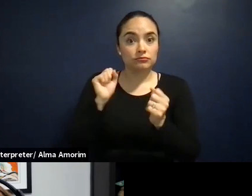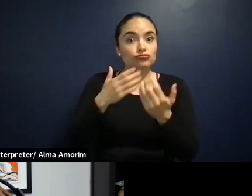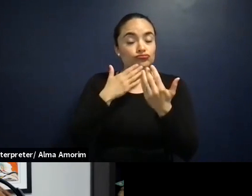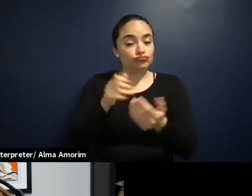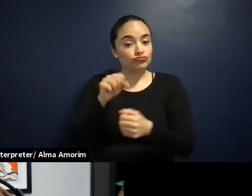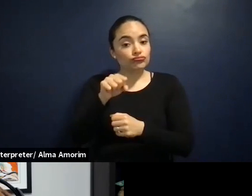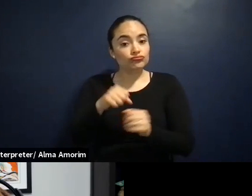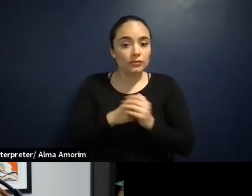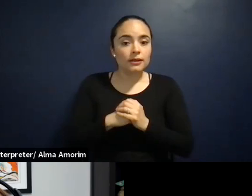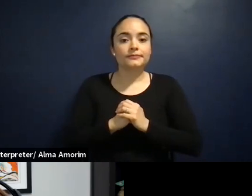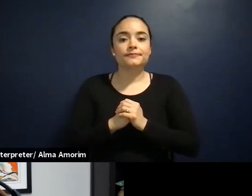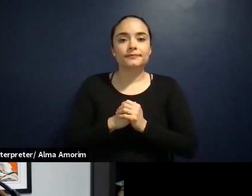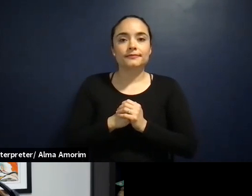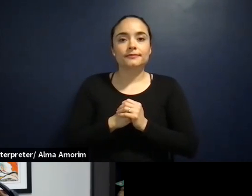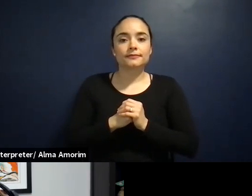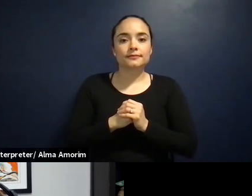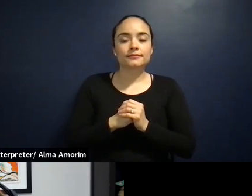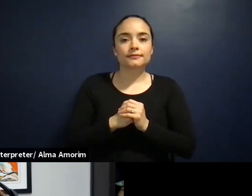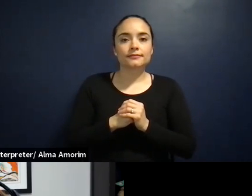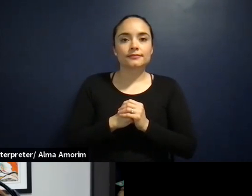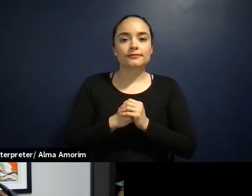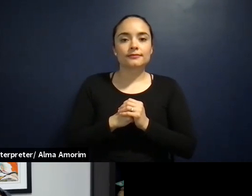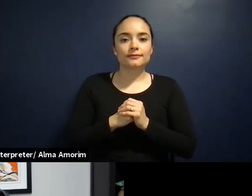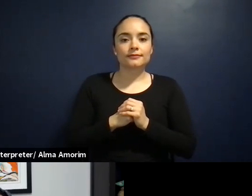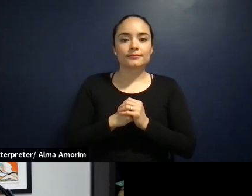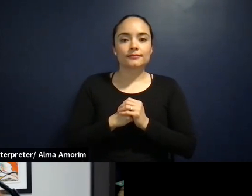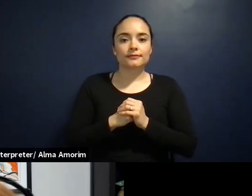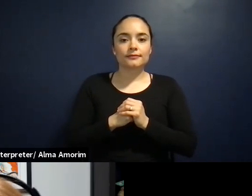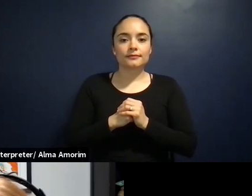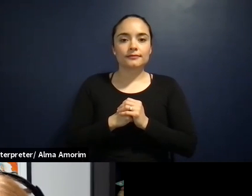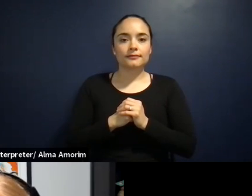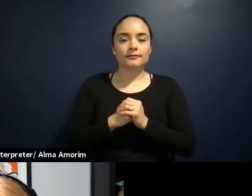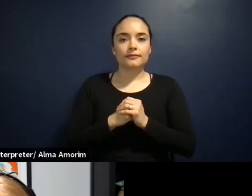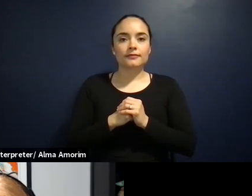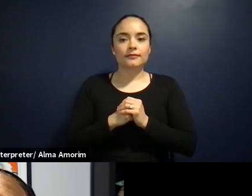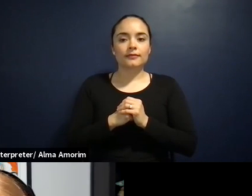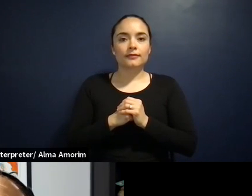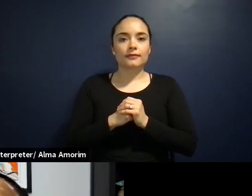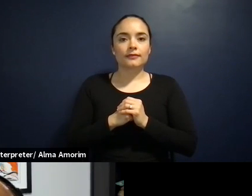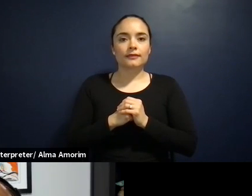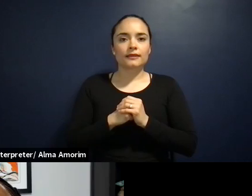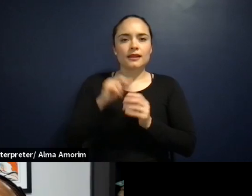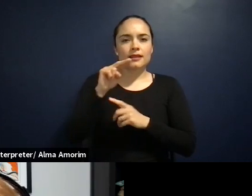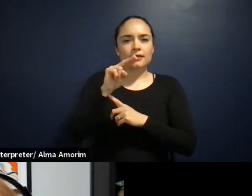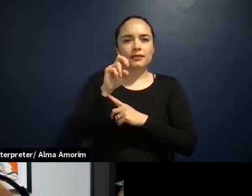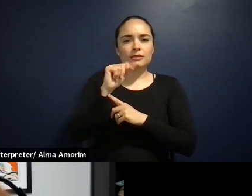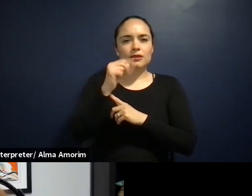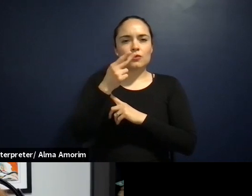What is the nether? I don't even -- netherite? Netherite is another coming soon,